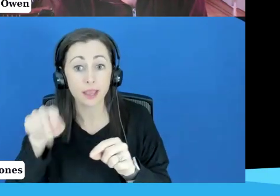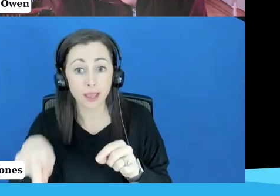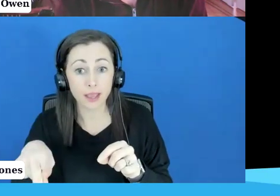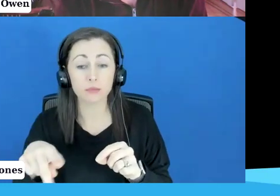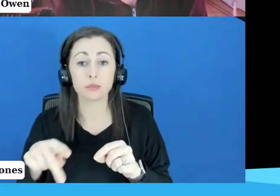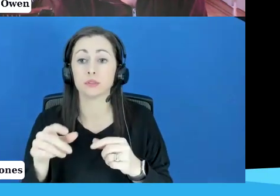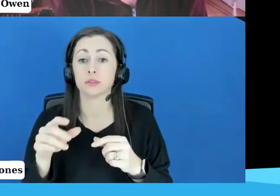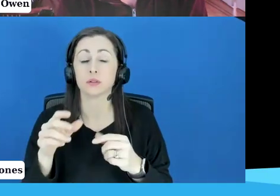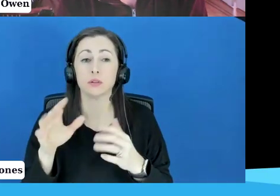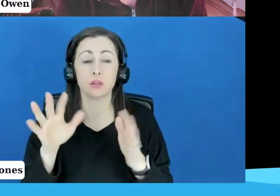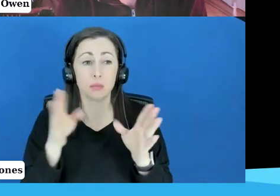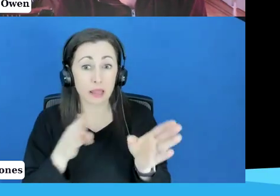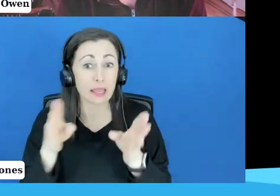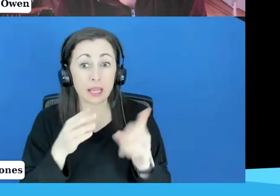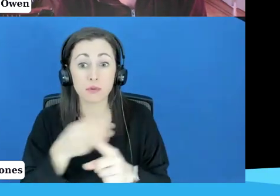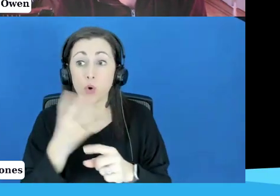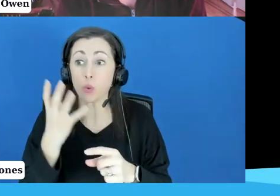All of this was already part of the deal for me.'